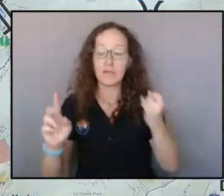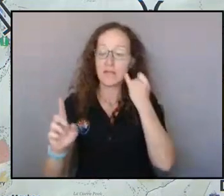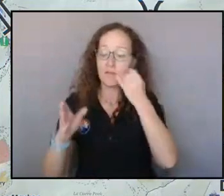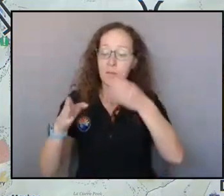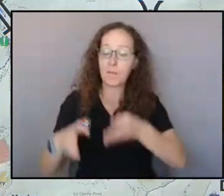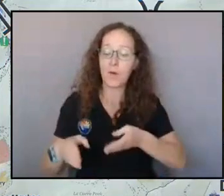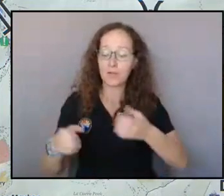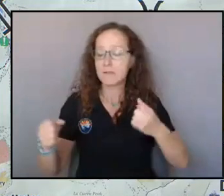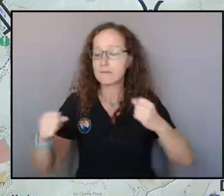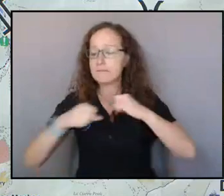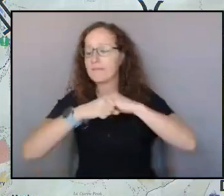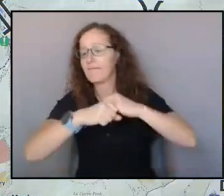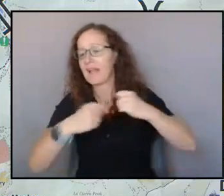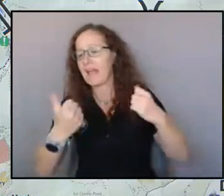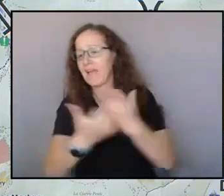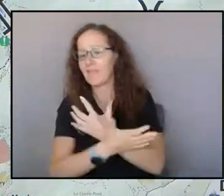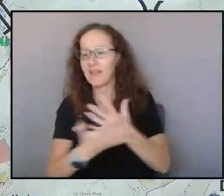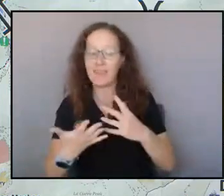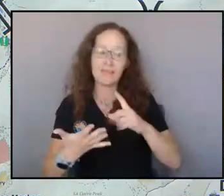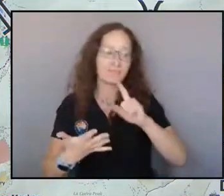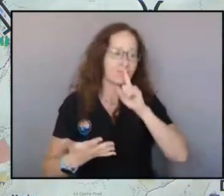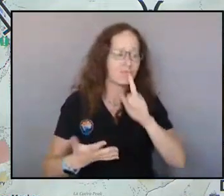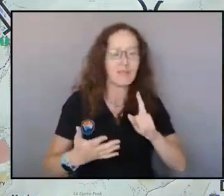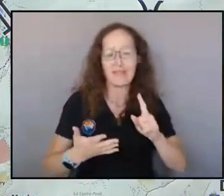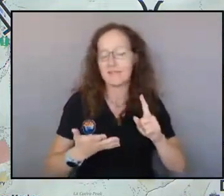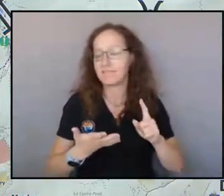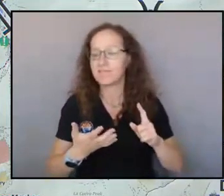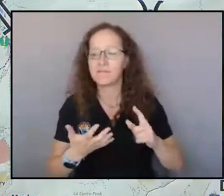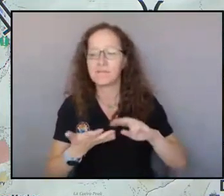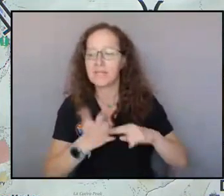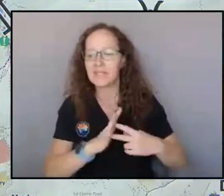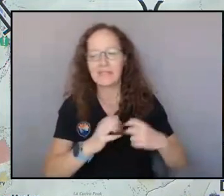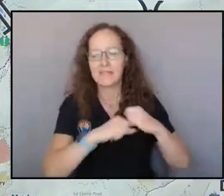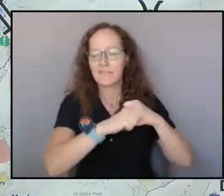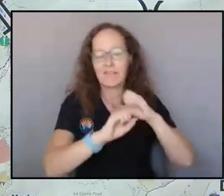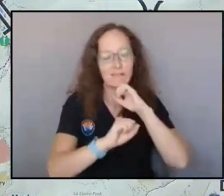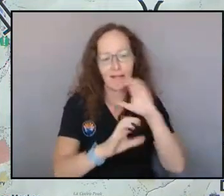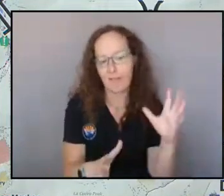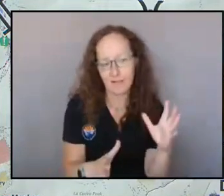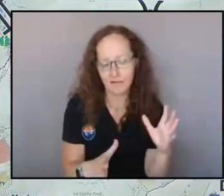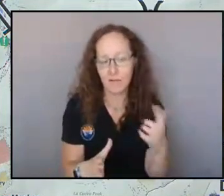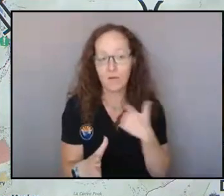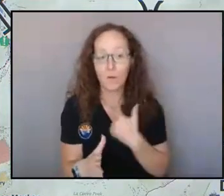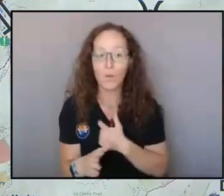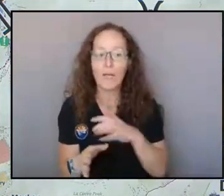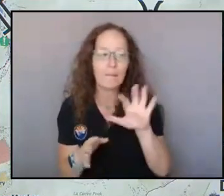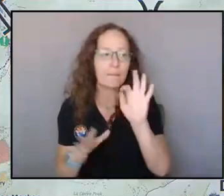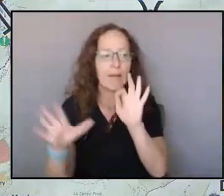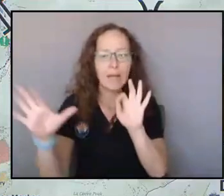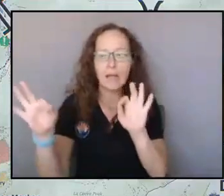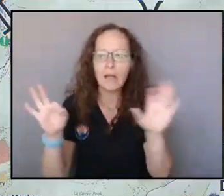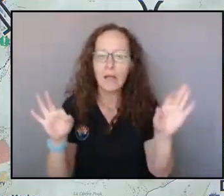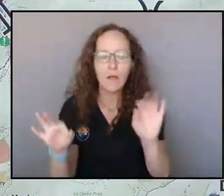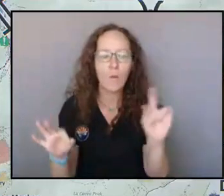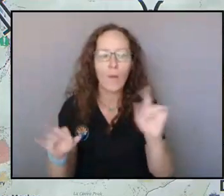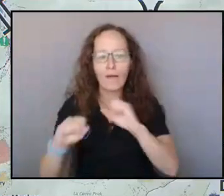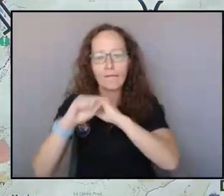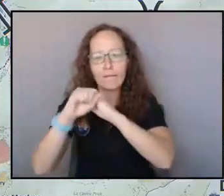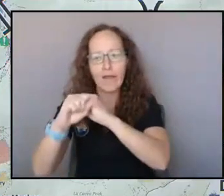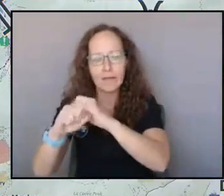THE AREAS WE CHOOSE TO DEFEND ARE THE AREAS CLOSEST TO THE VALUES. THAT MEANS THAT OTHER AREAS -- YOU'RE GOING TO SEE GROWTH.